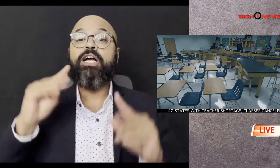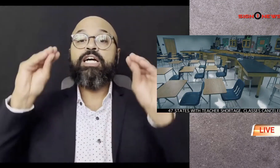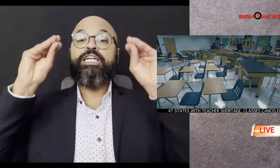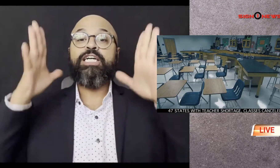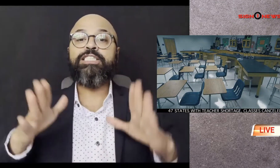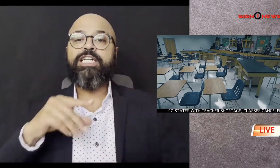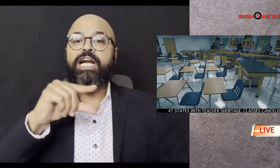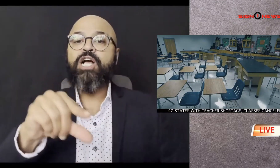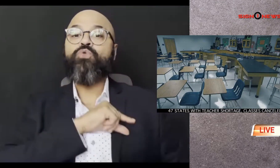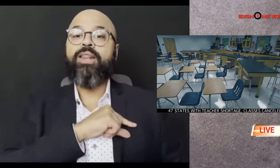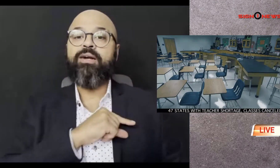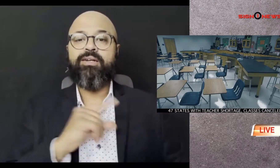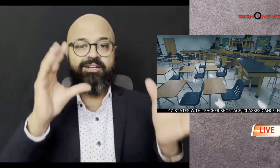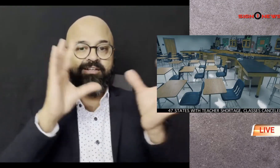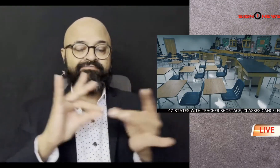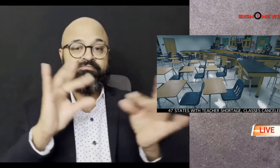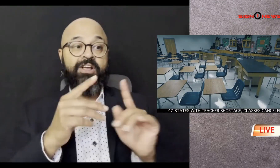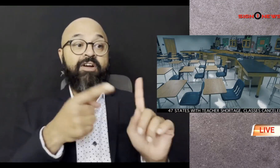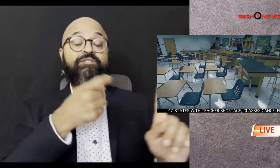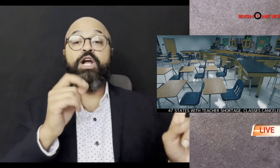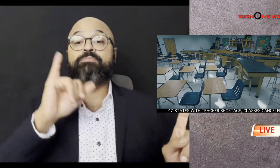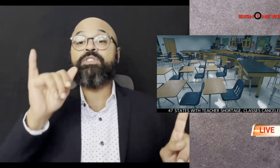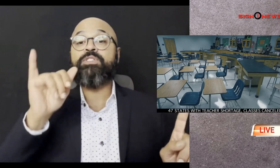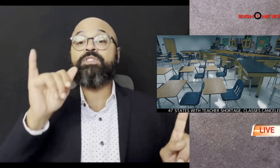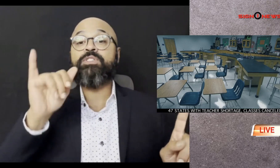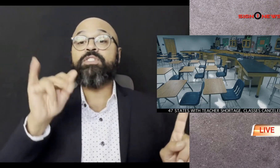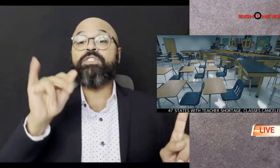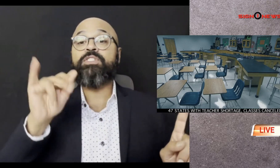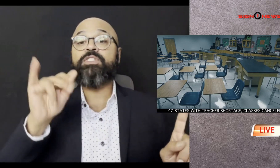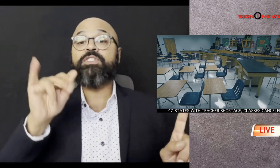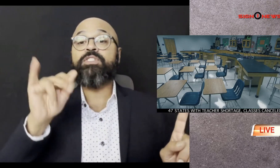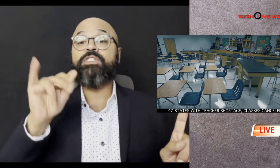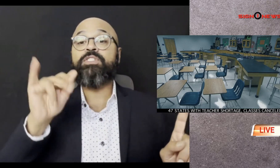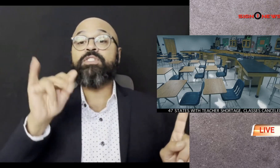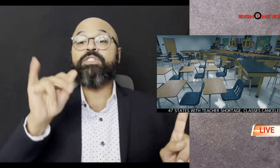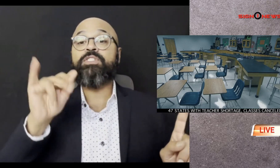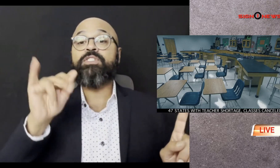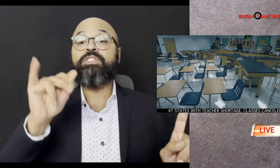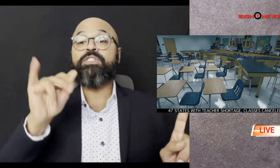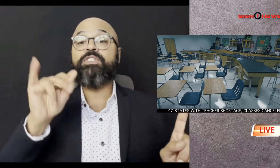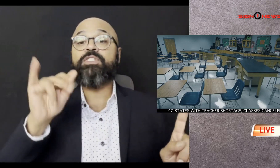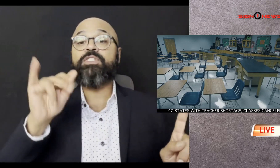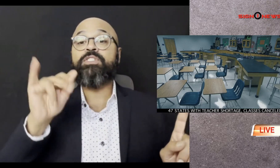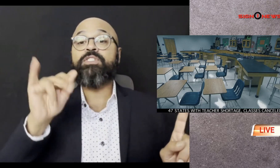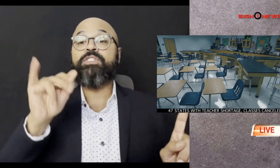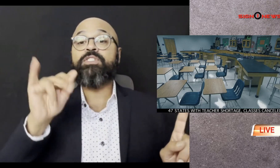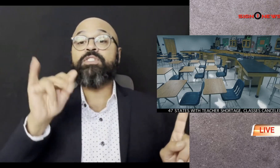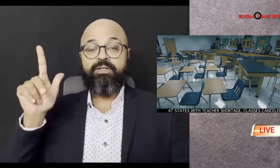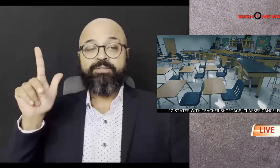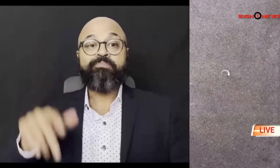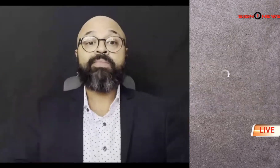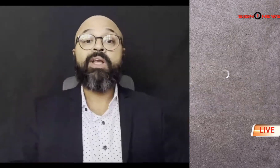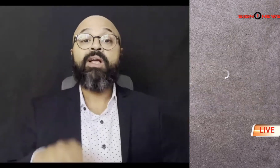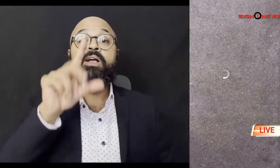The National Council on teacher quality says from January 2021 to January 2023.